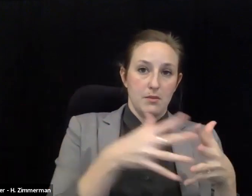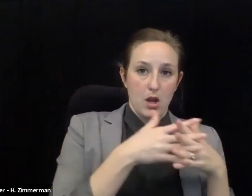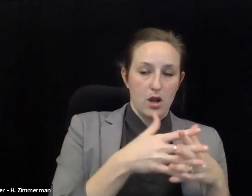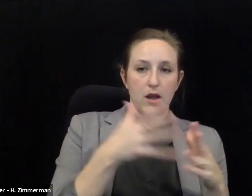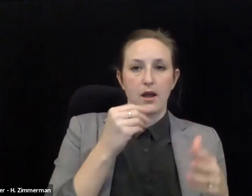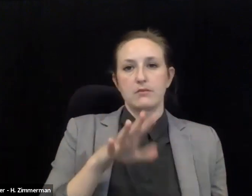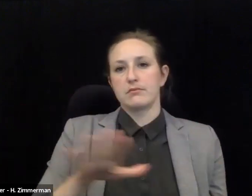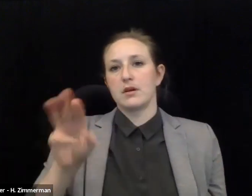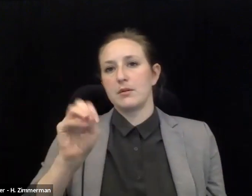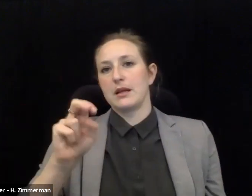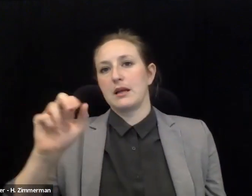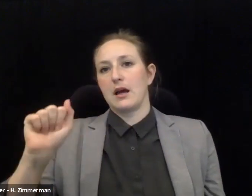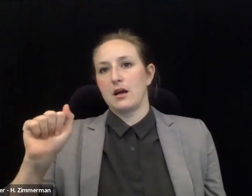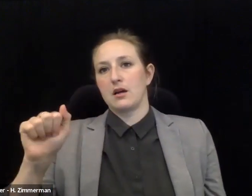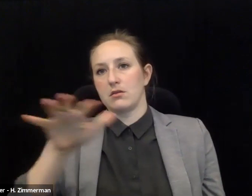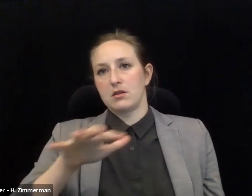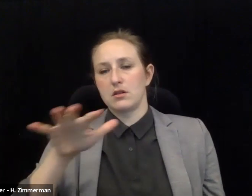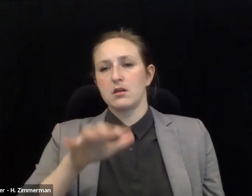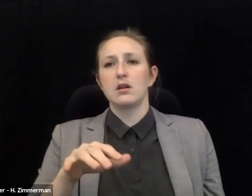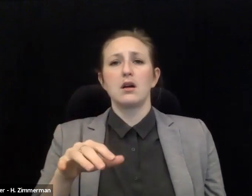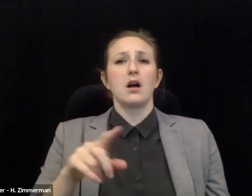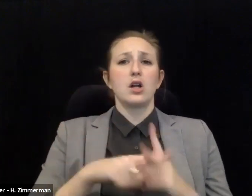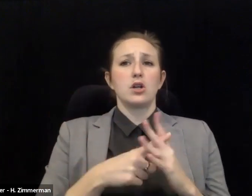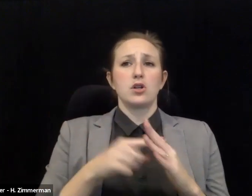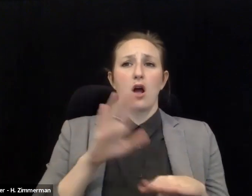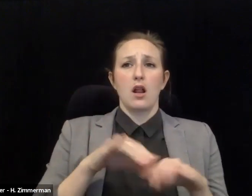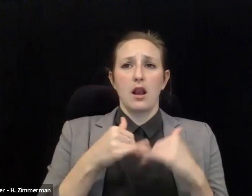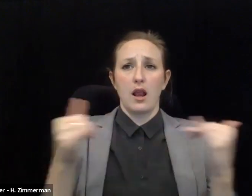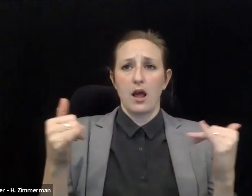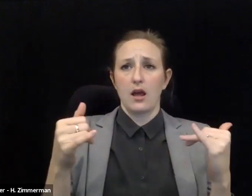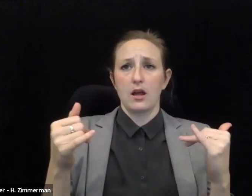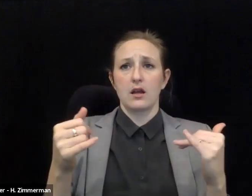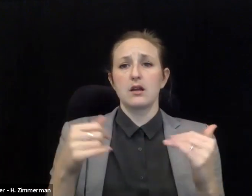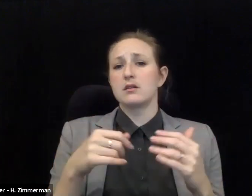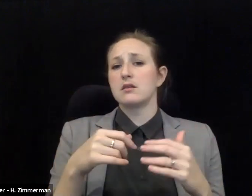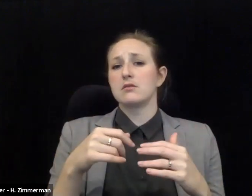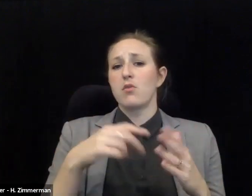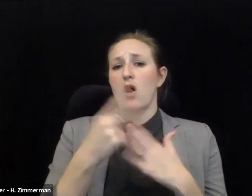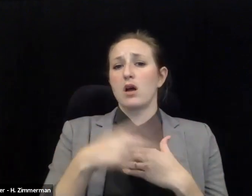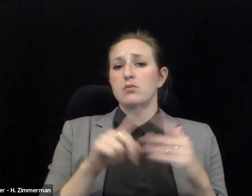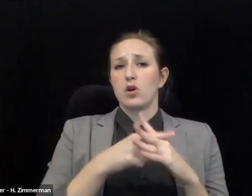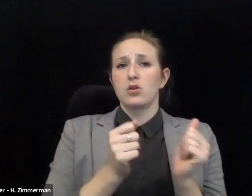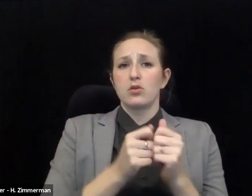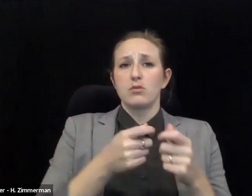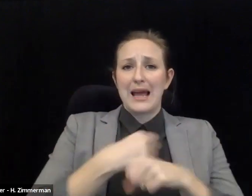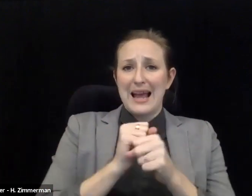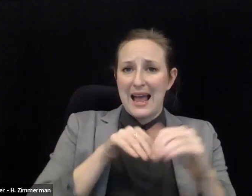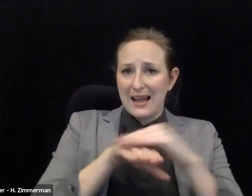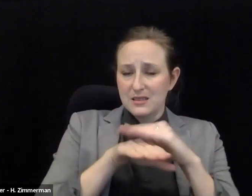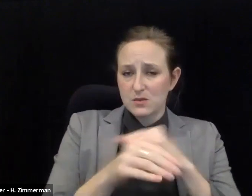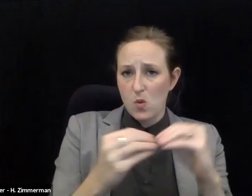Initially the online format was really created to expand access to in our cultural leadership programs for students who were not